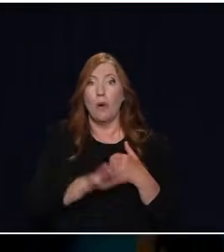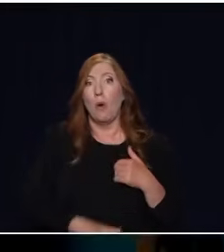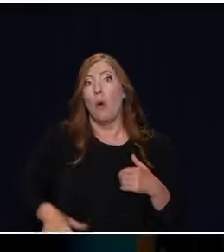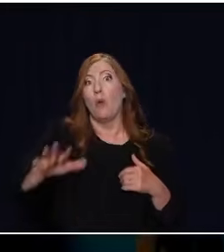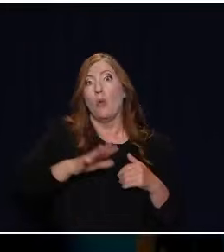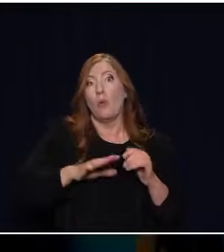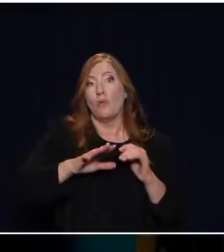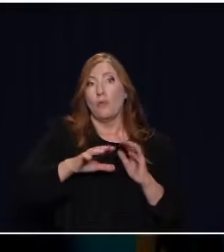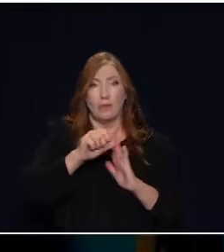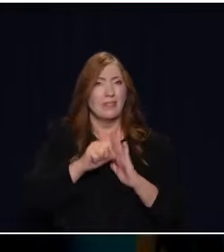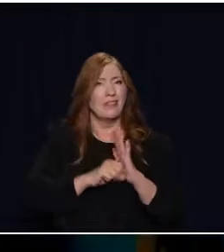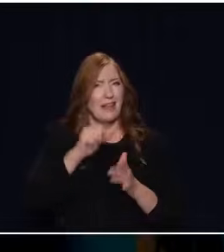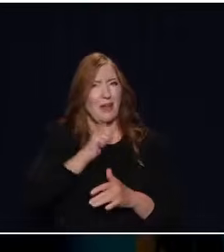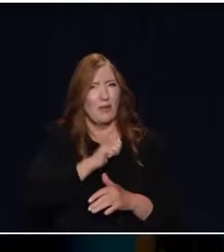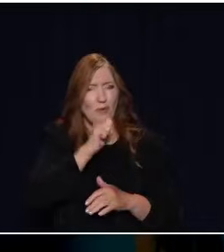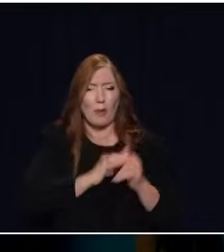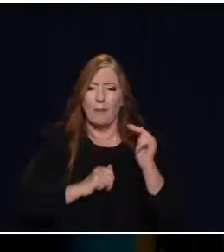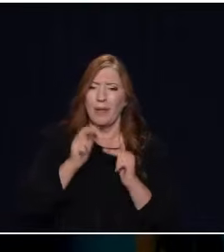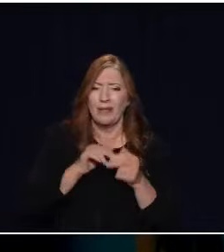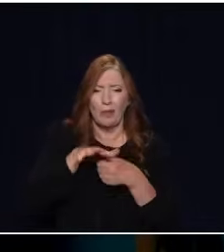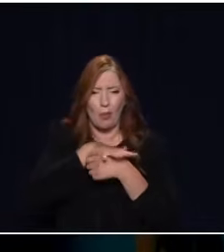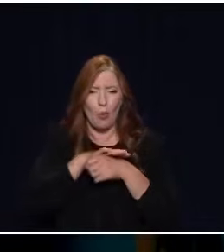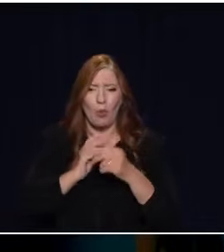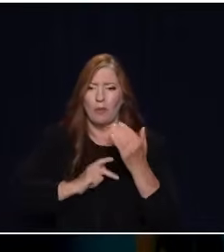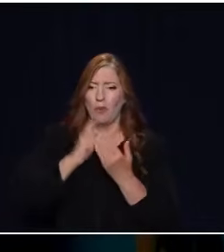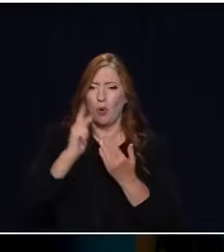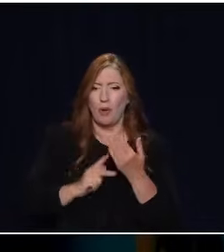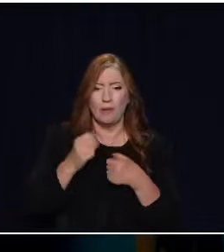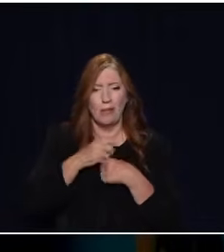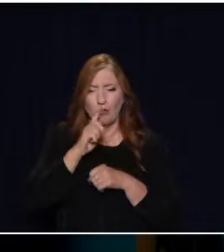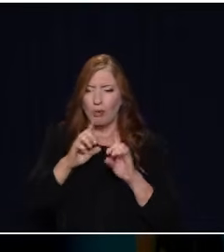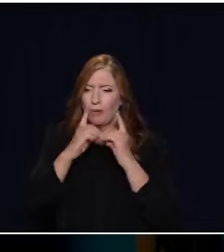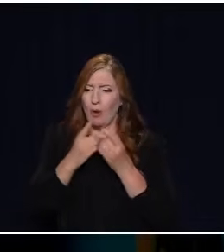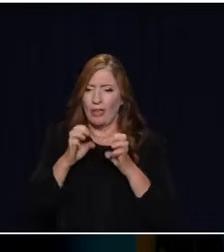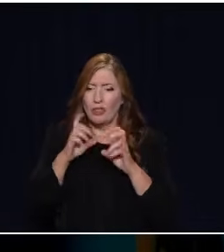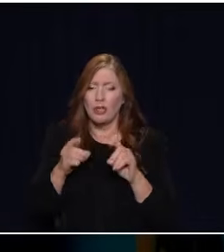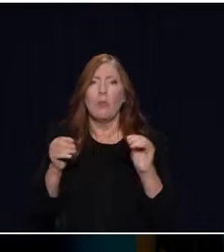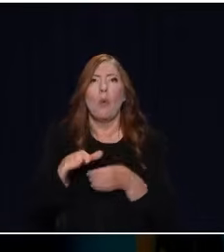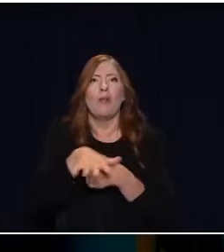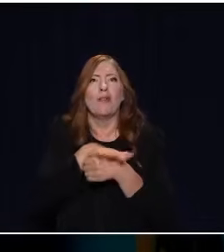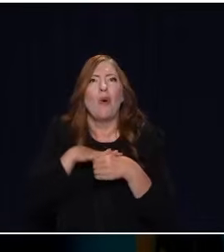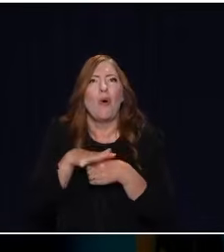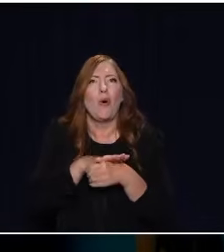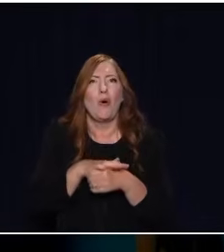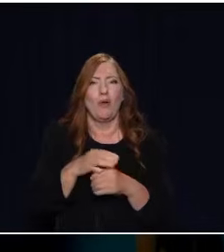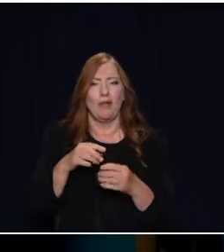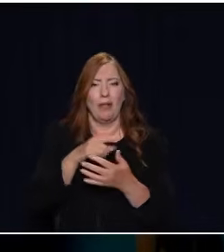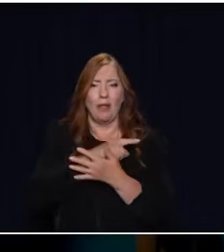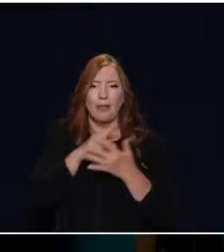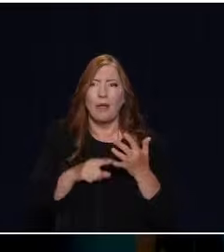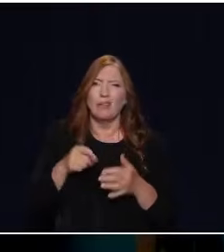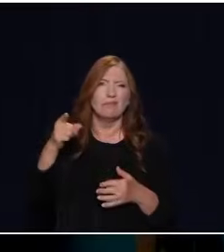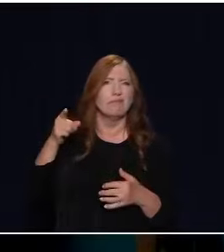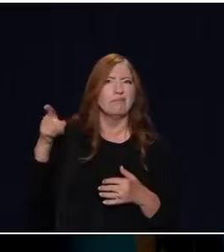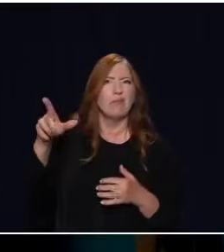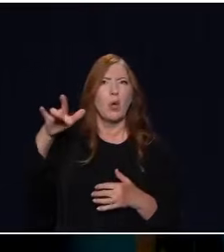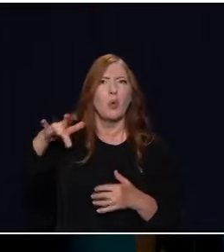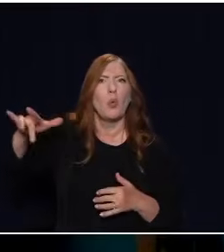TRANSLATORS. WE CAN BRING THAT SUPPORT FROM OUR PARTNERS WITH DIFFERENT UNIVERSITIES AROUND THE STATE AND BUILDING LOCAL PROGRAMS AND